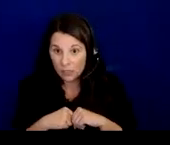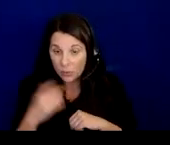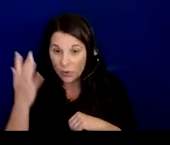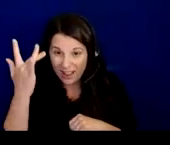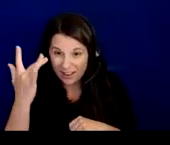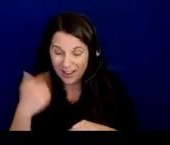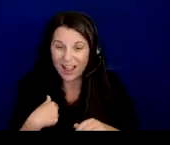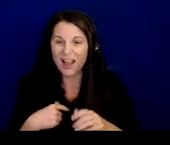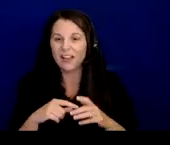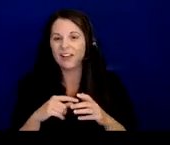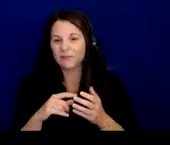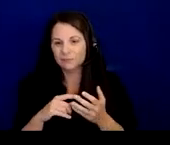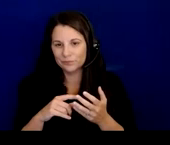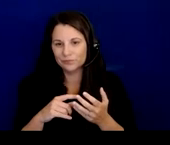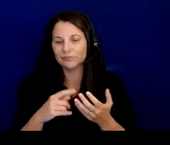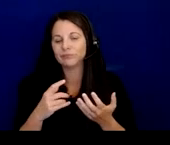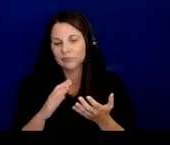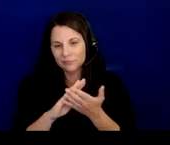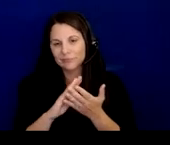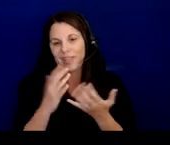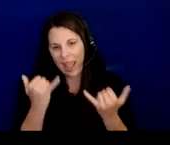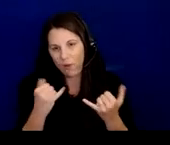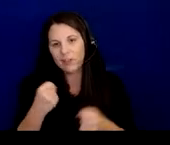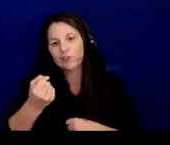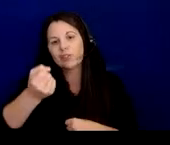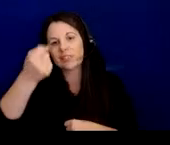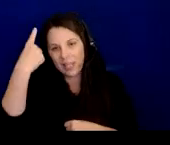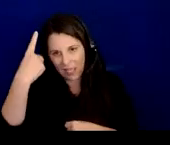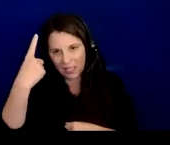the implication of that traditional service learning model and how students